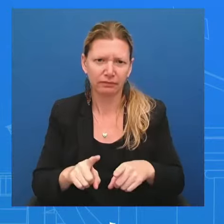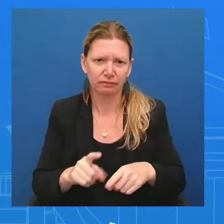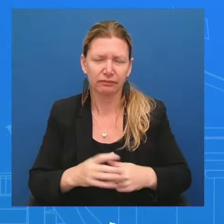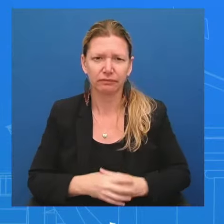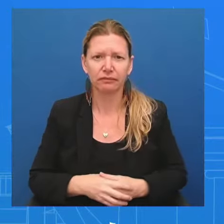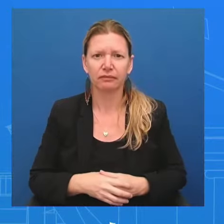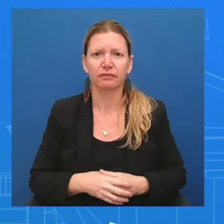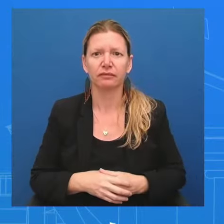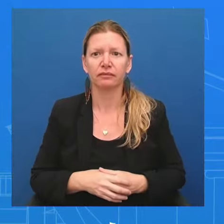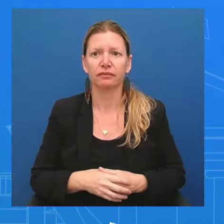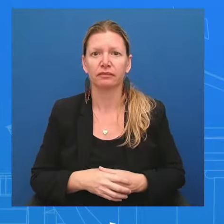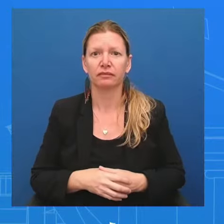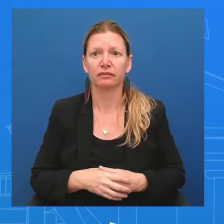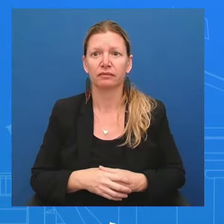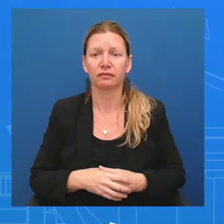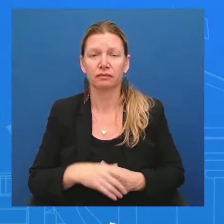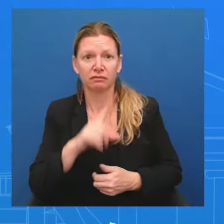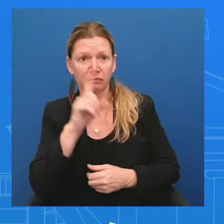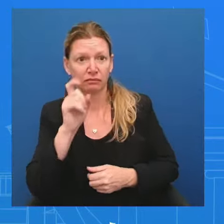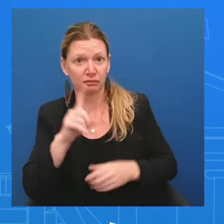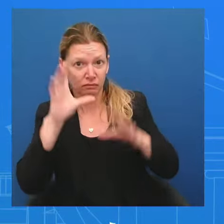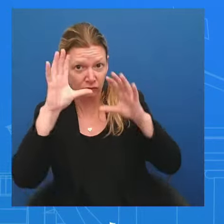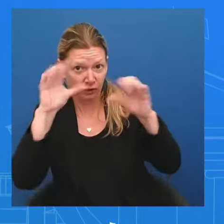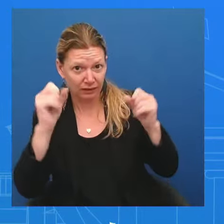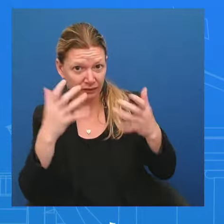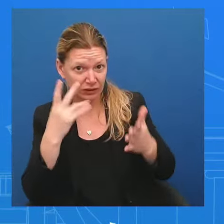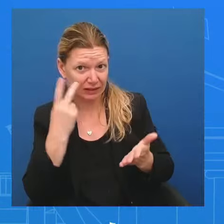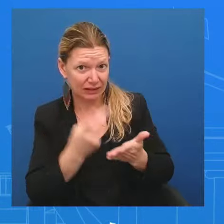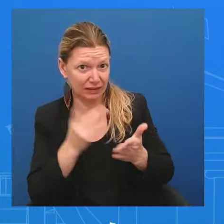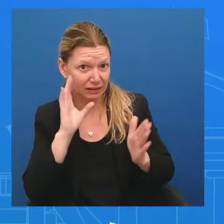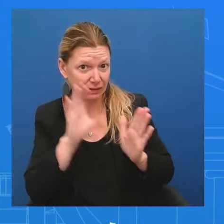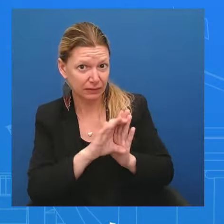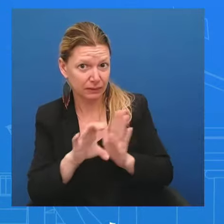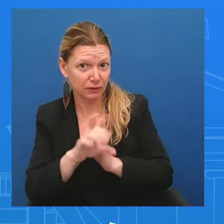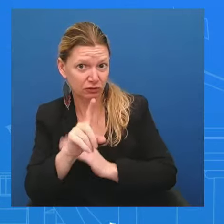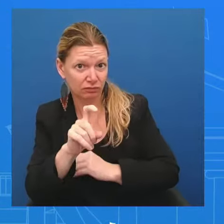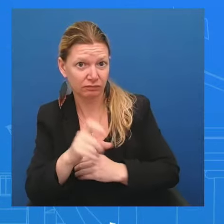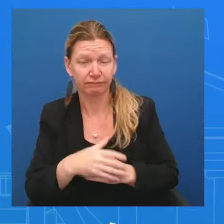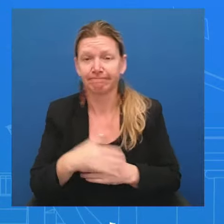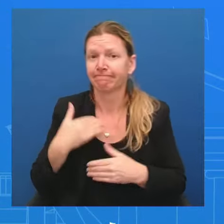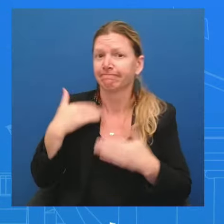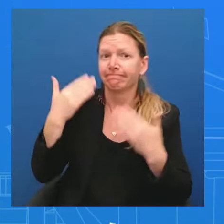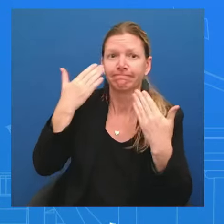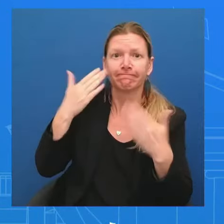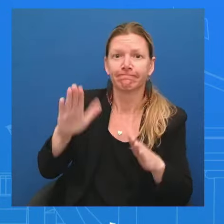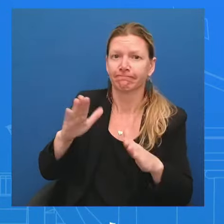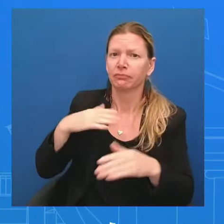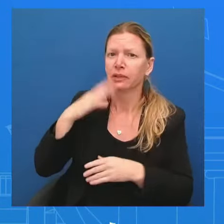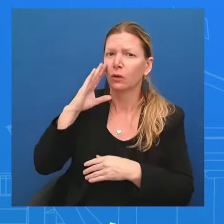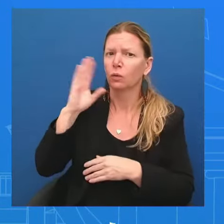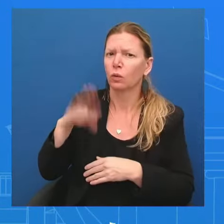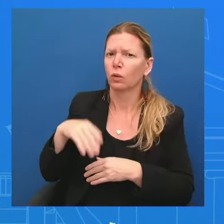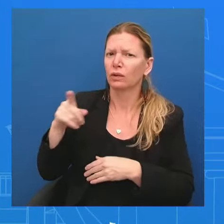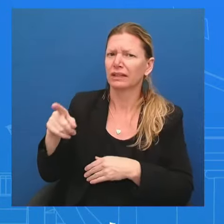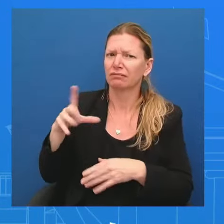I can't speak to what -- He has absolutely. He's been kept apprised throughout the weekend on this. The Press: So you're saying the tent encampment